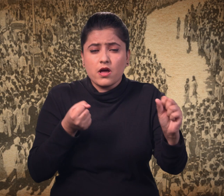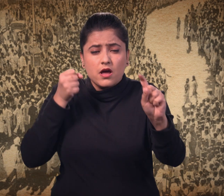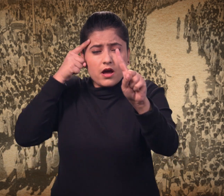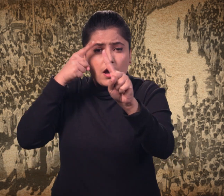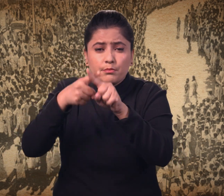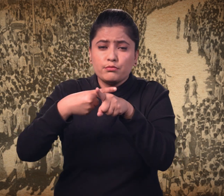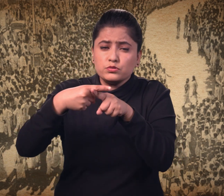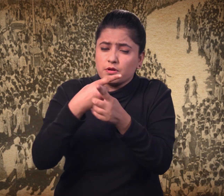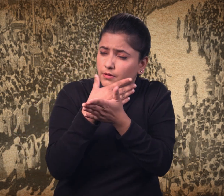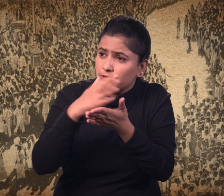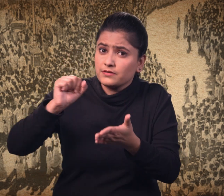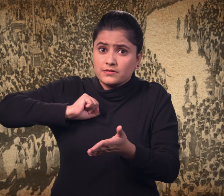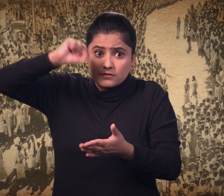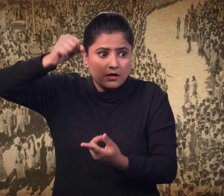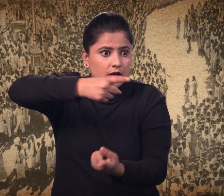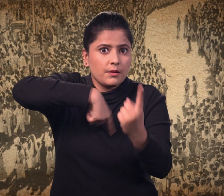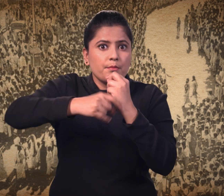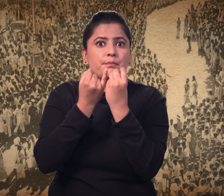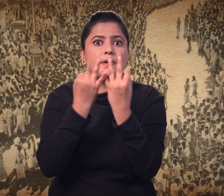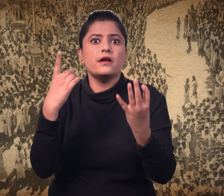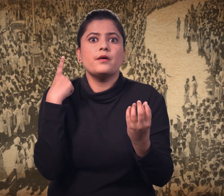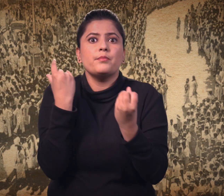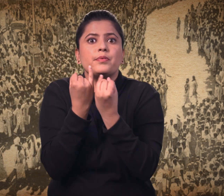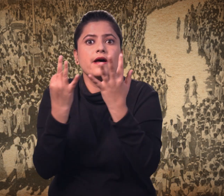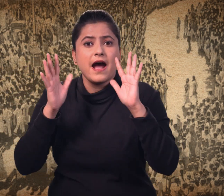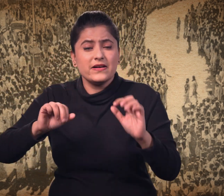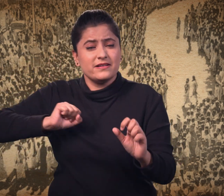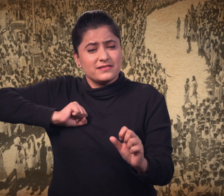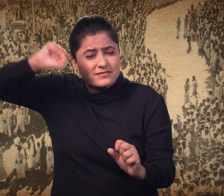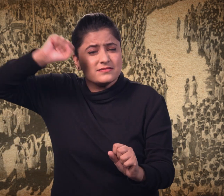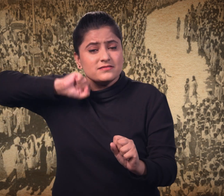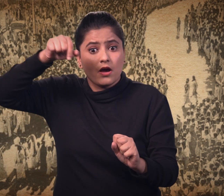They were fighting with an aim to get independence from the British.